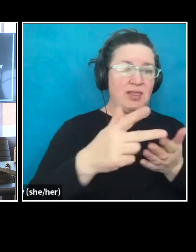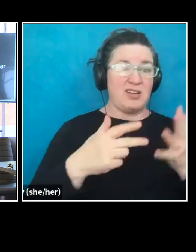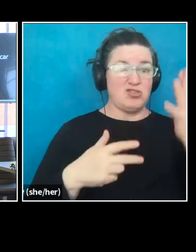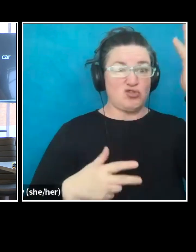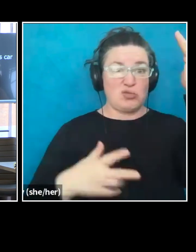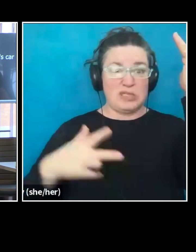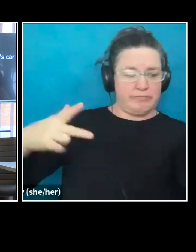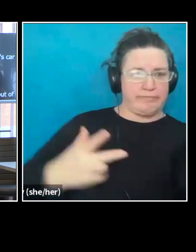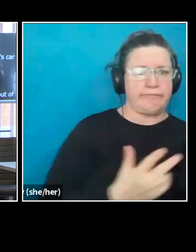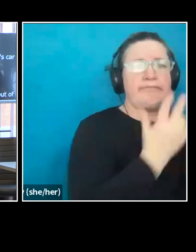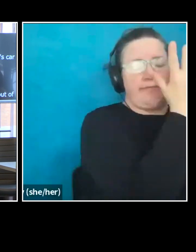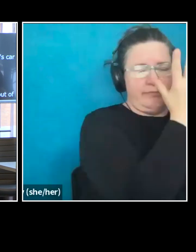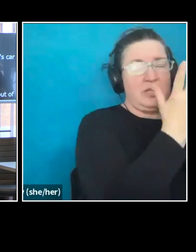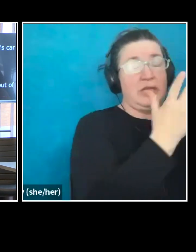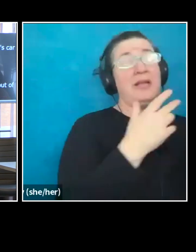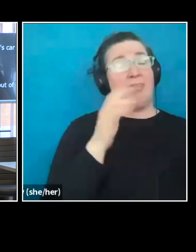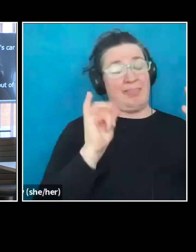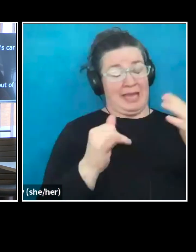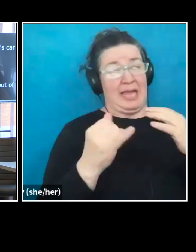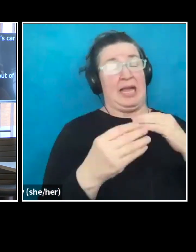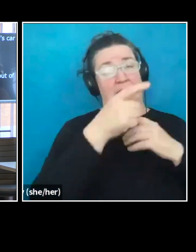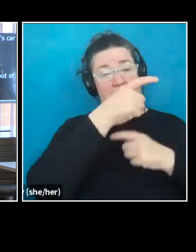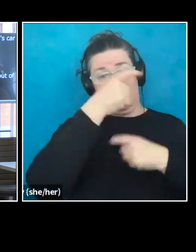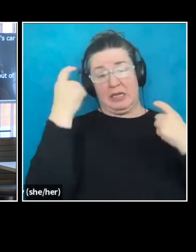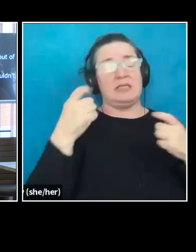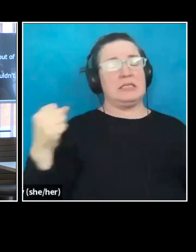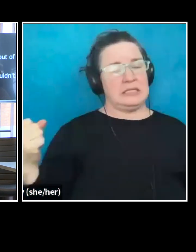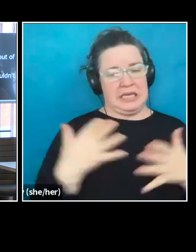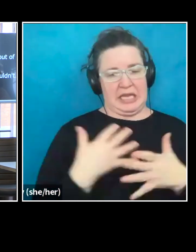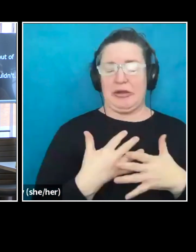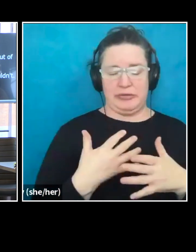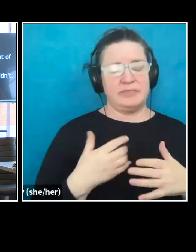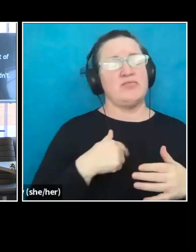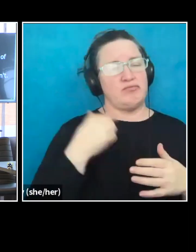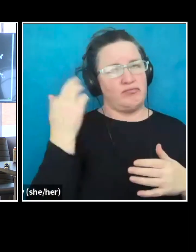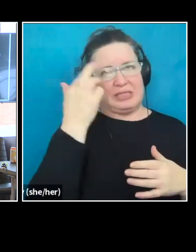thinking that I could drive when I couldn't. So um I then lived in New York City for many years and